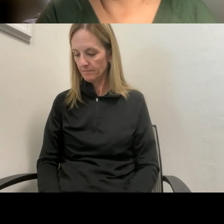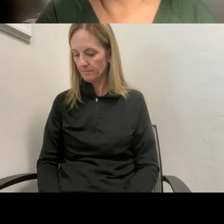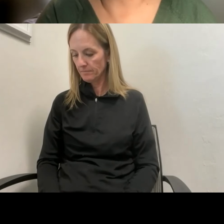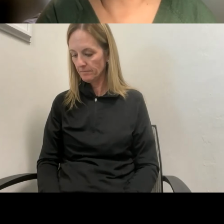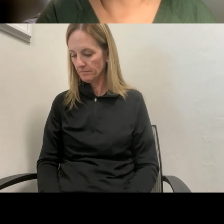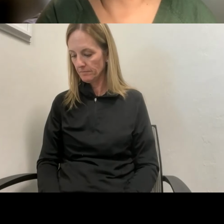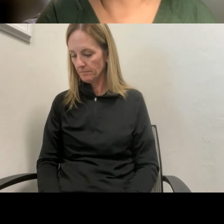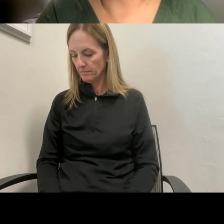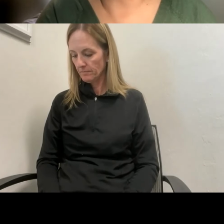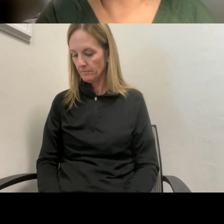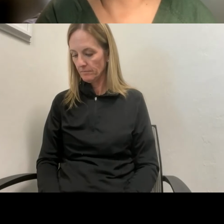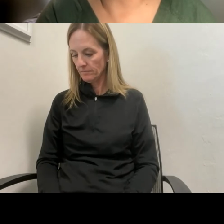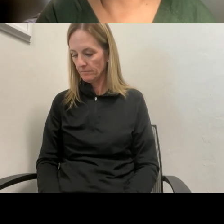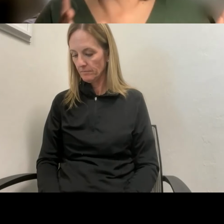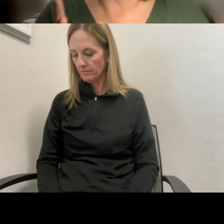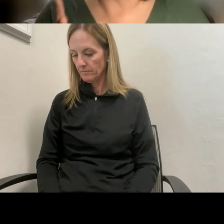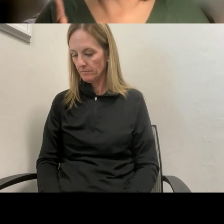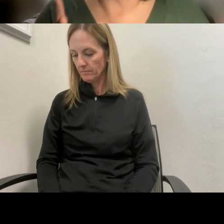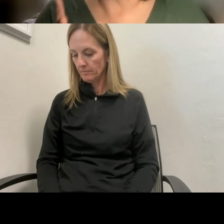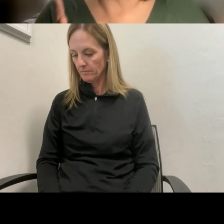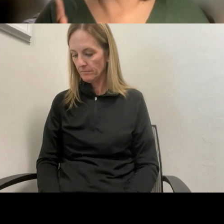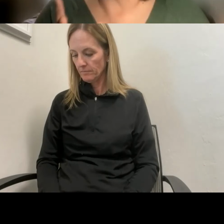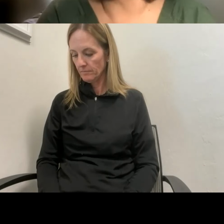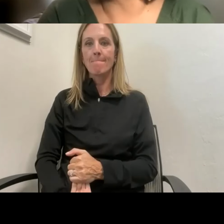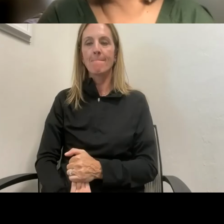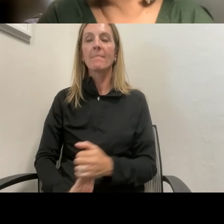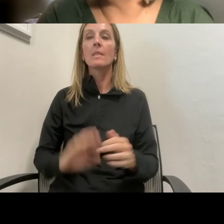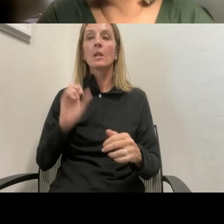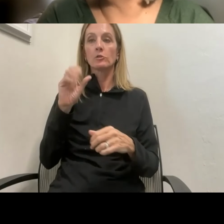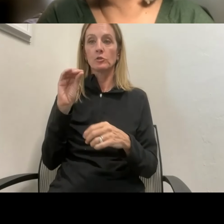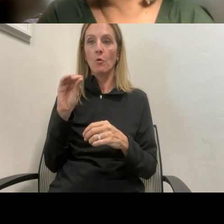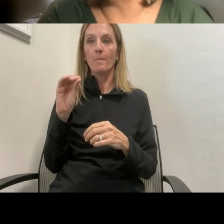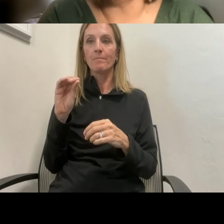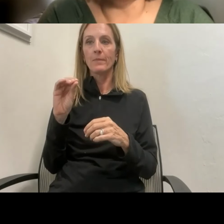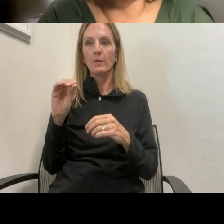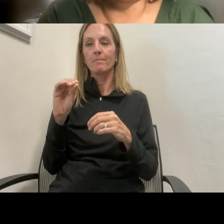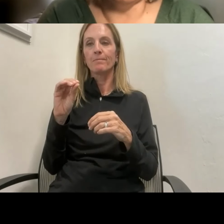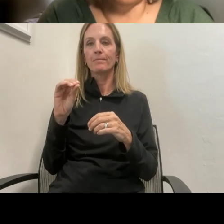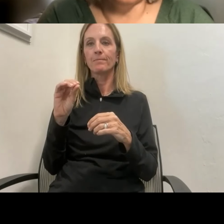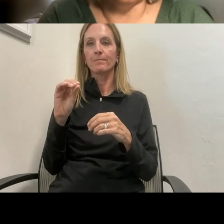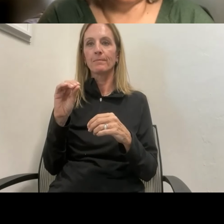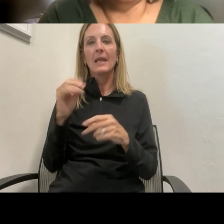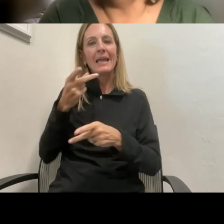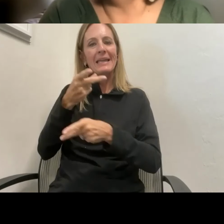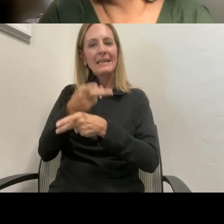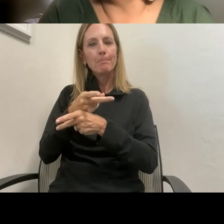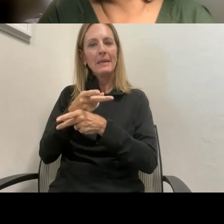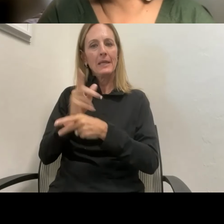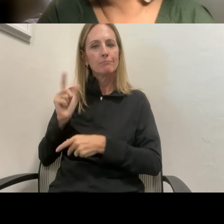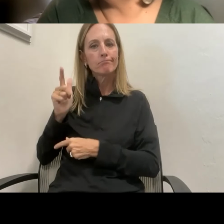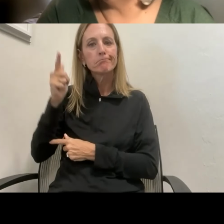And so pulling forward those aspects of resilience the strengths of our people, our speakers,